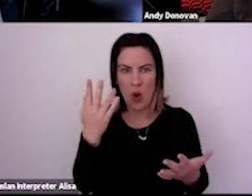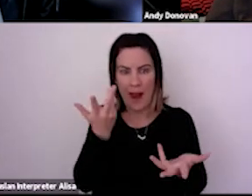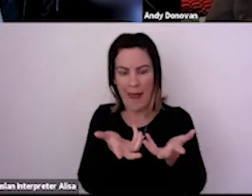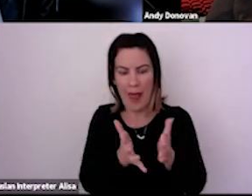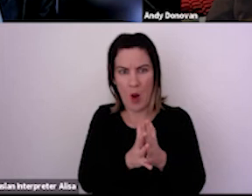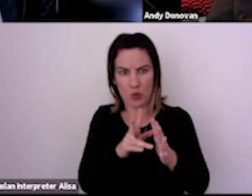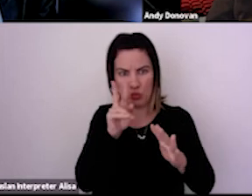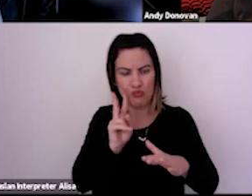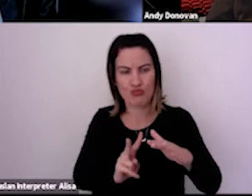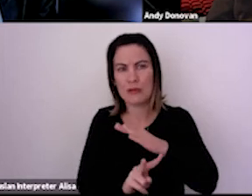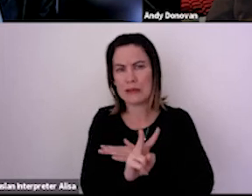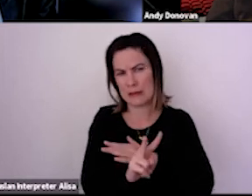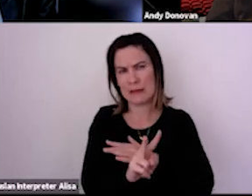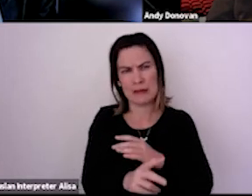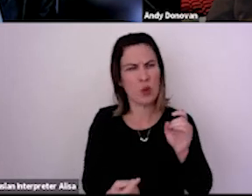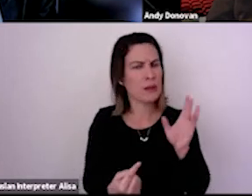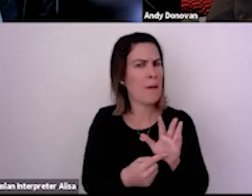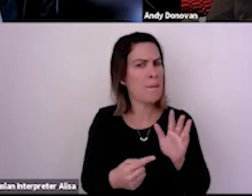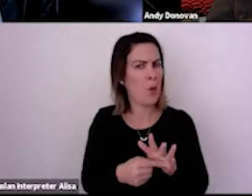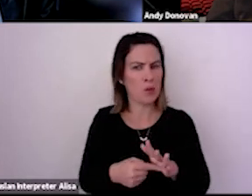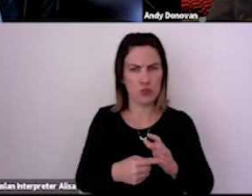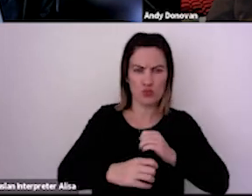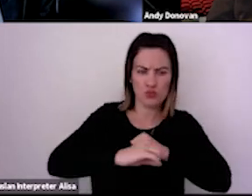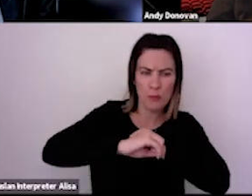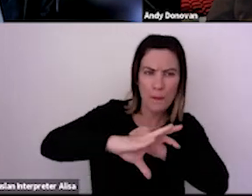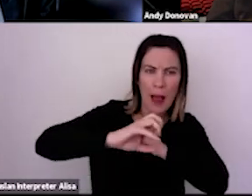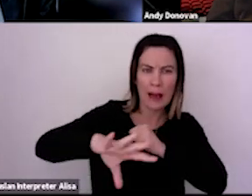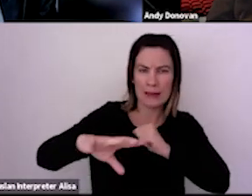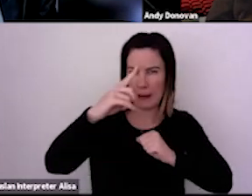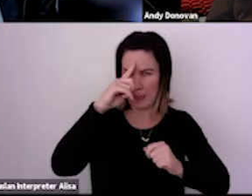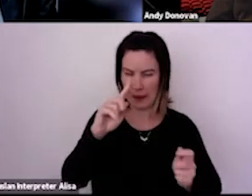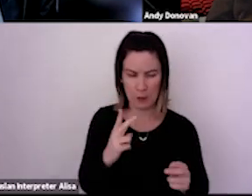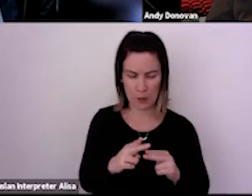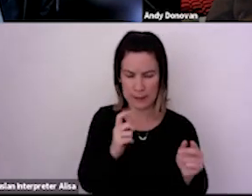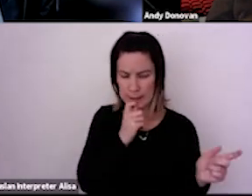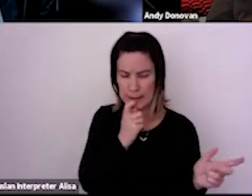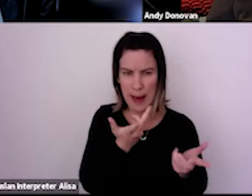really important to be nimble, in terms of marketing and really sort of think through what extra you can do to